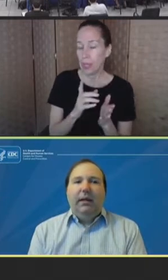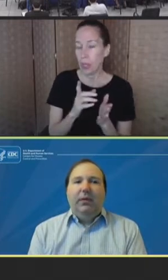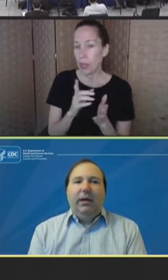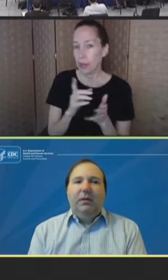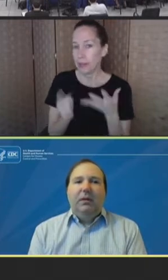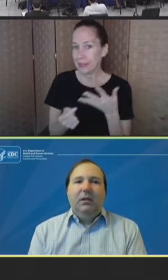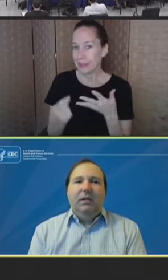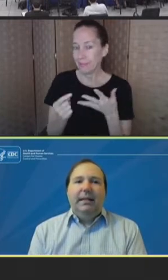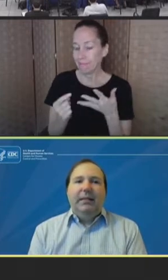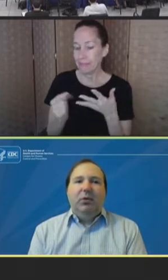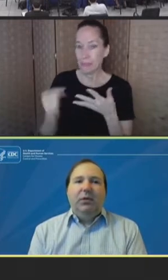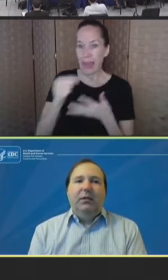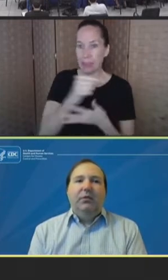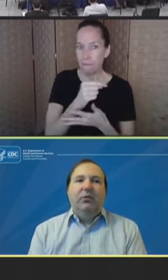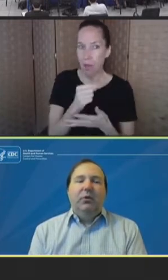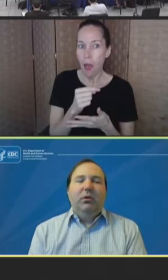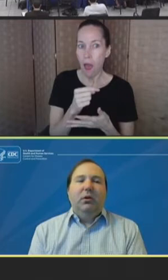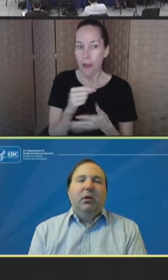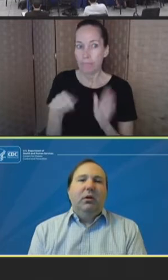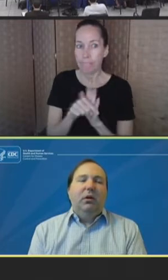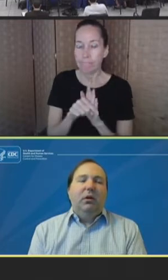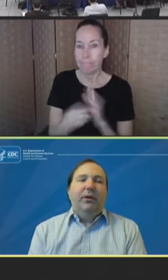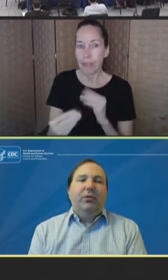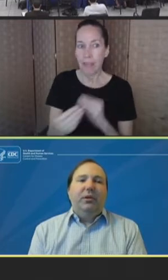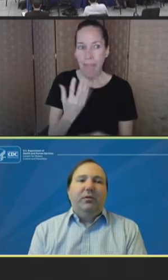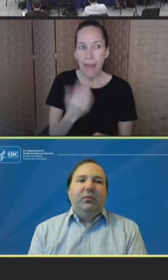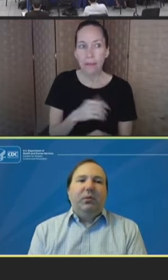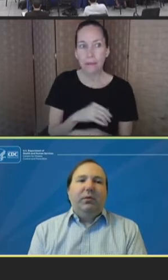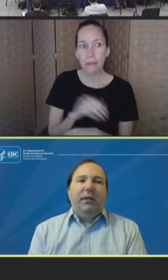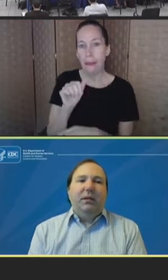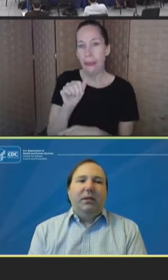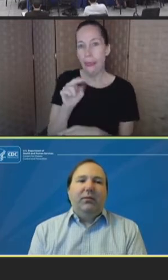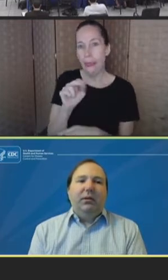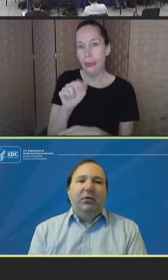anaphylaxis and Guillain-Barre Syndrome are of interest for vaccine safety in